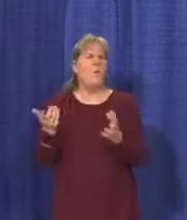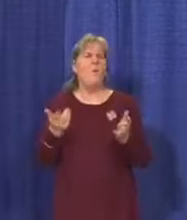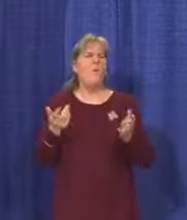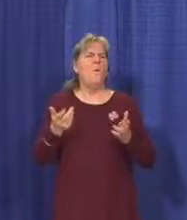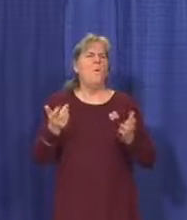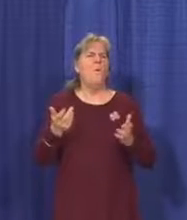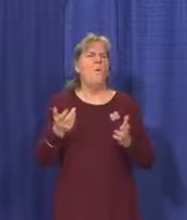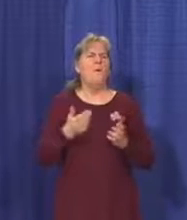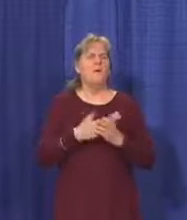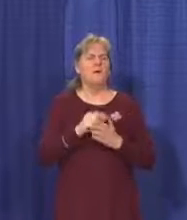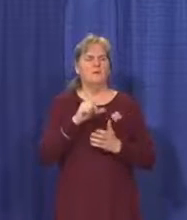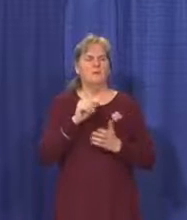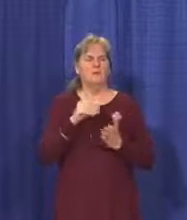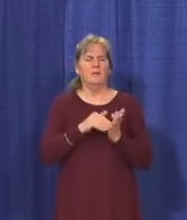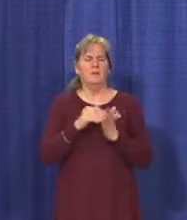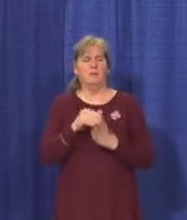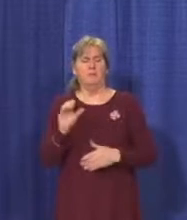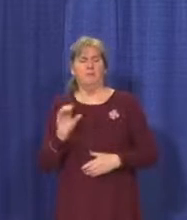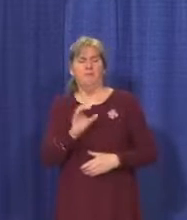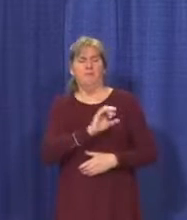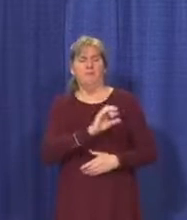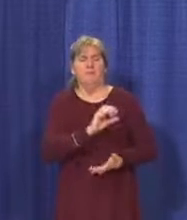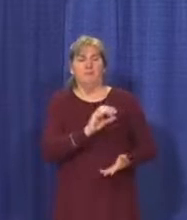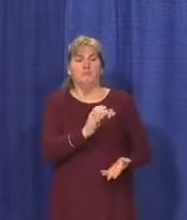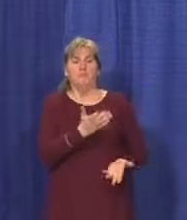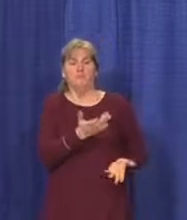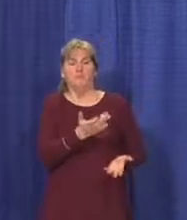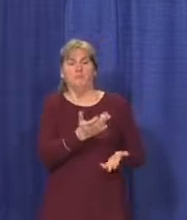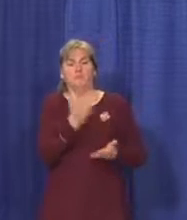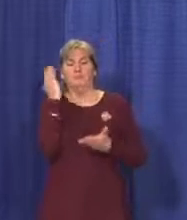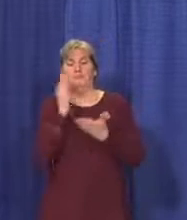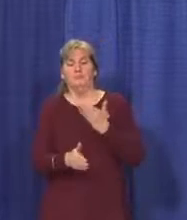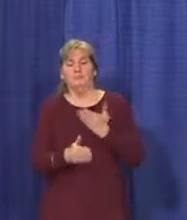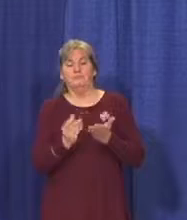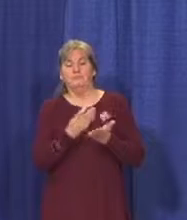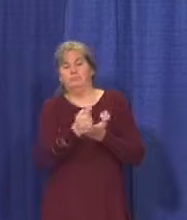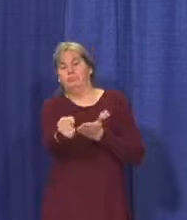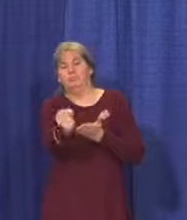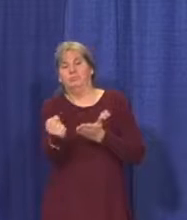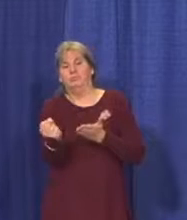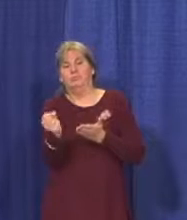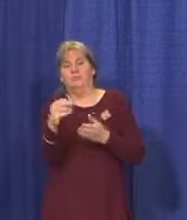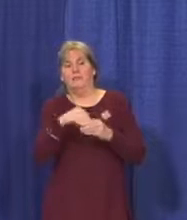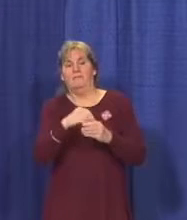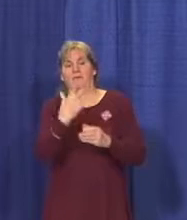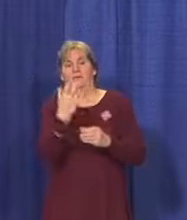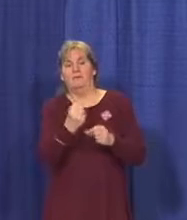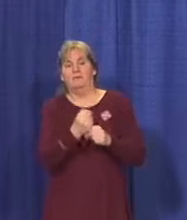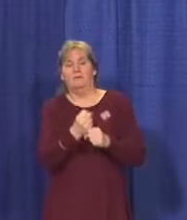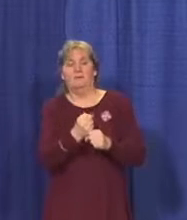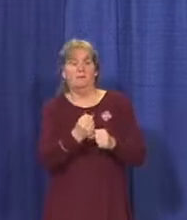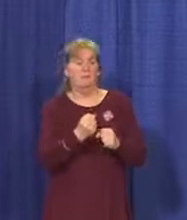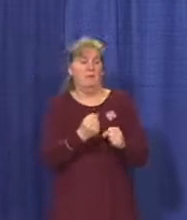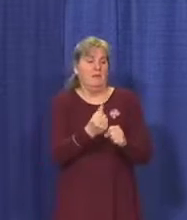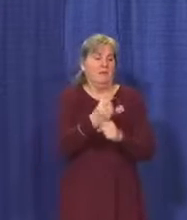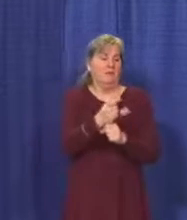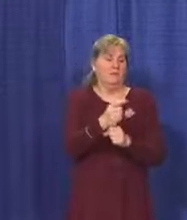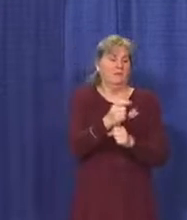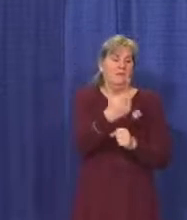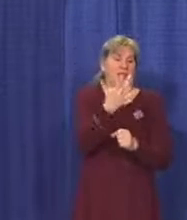Does it work that way or is it just, here is $20 million and it has to be spent in five years. Could be 10 million next year